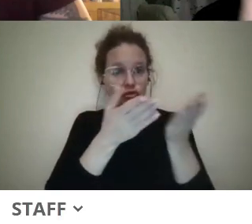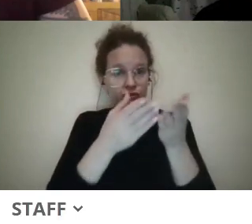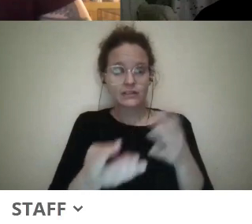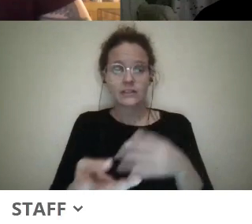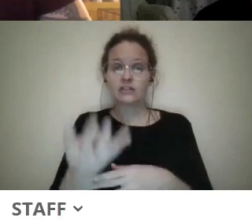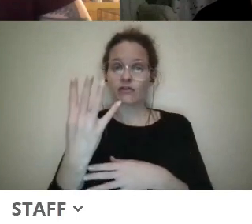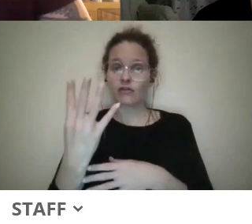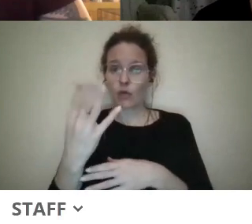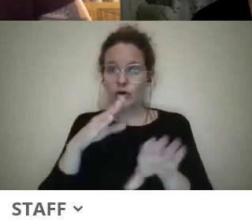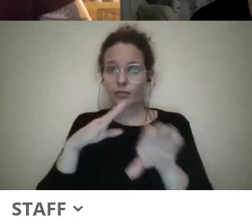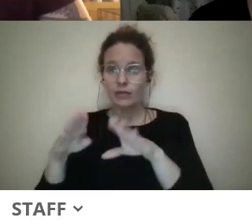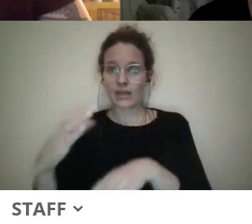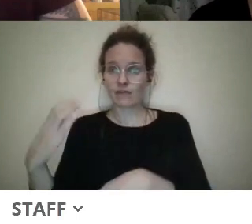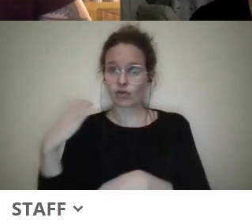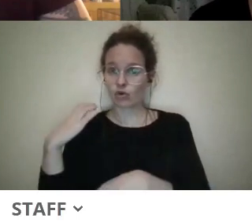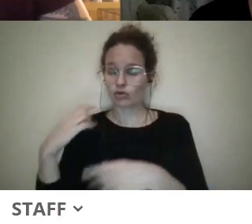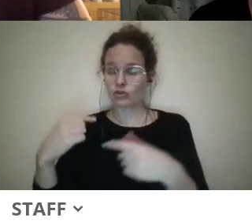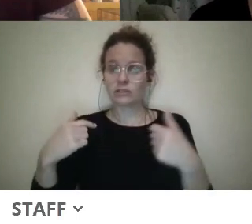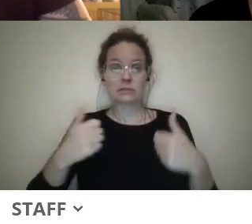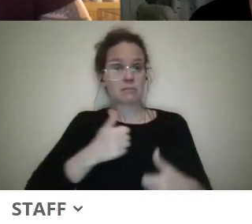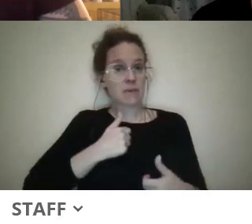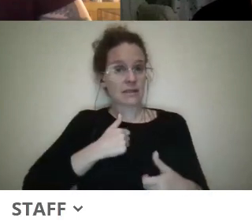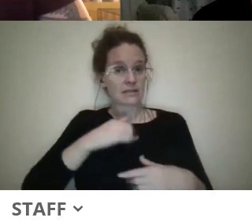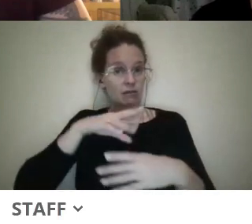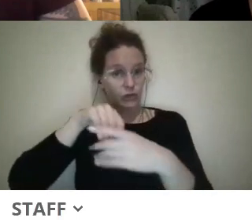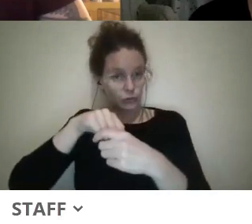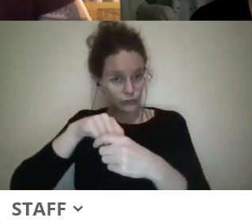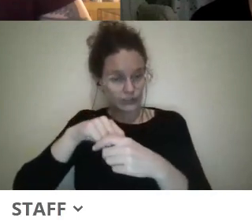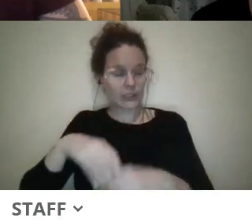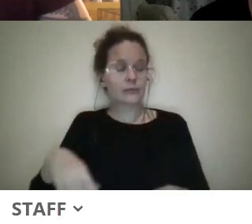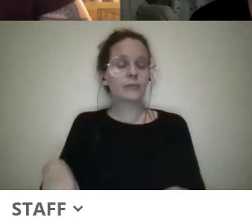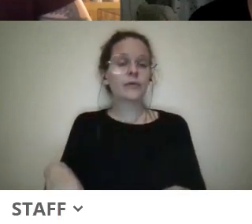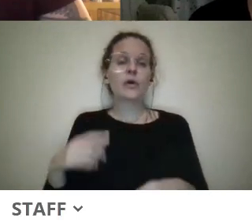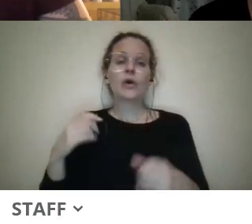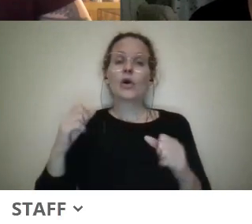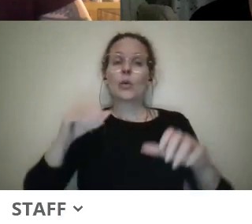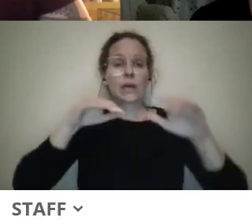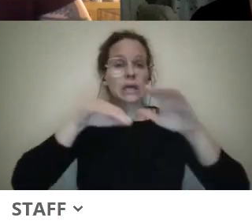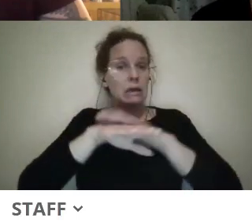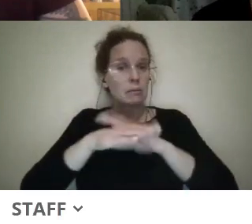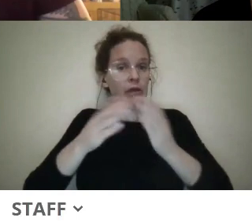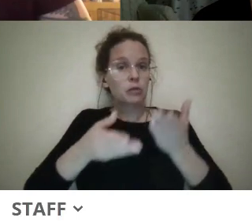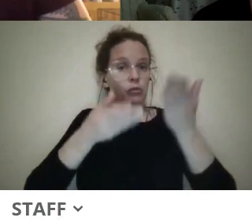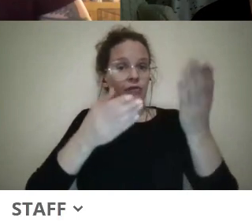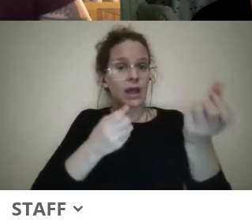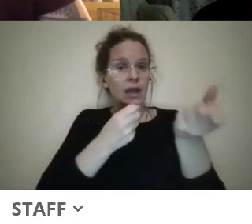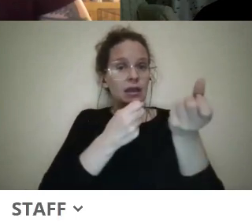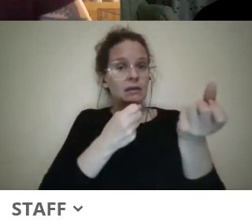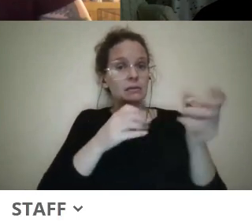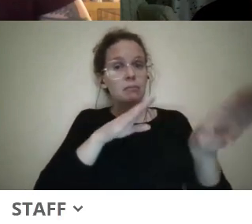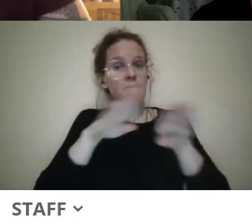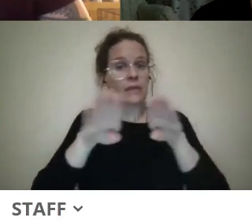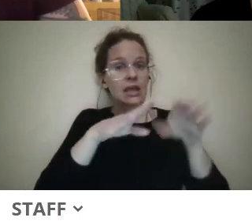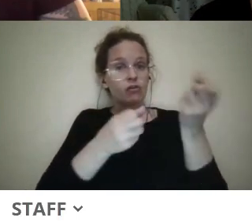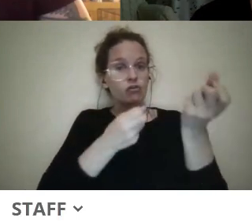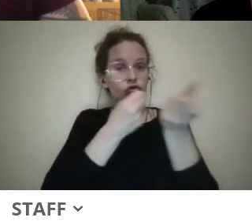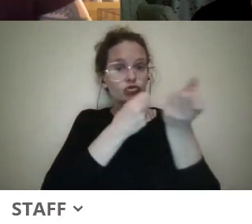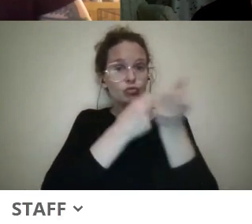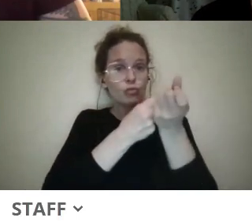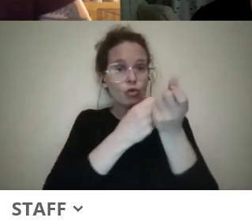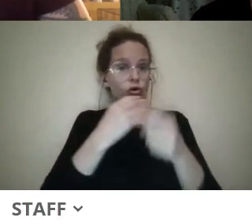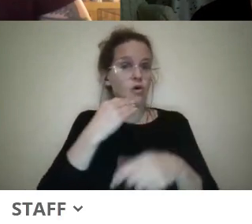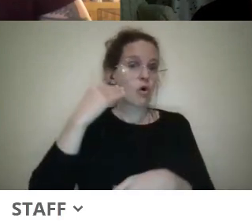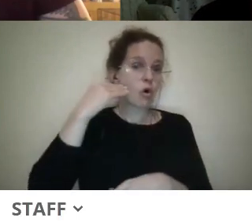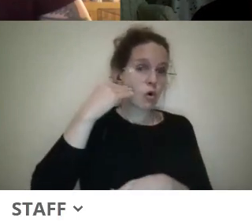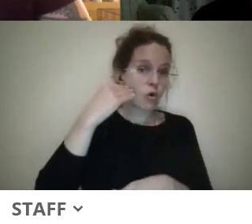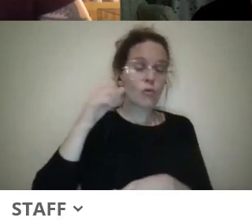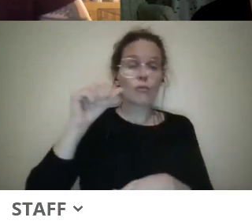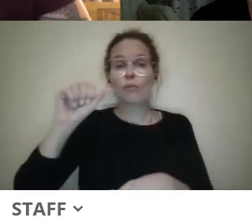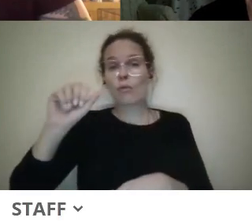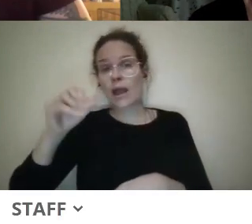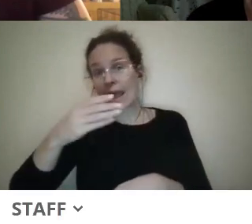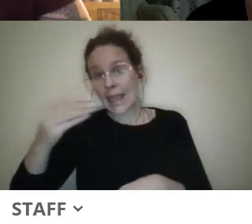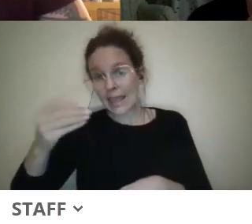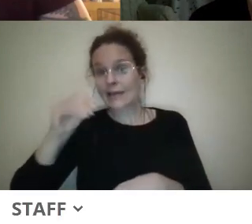which I am one, and we can come in and provide behavior support at home and/or school.